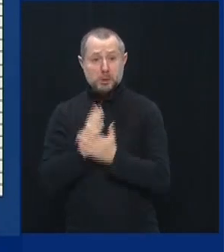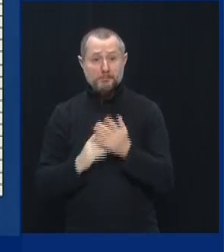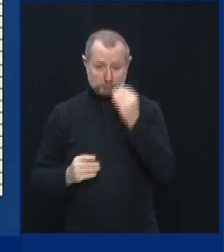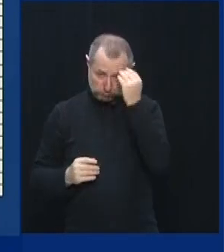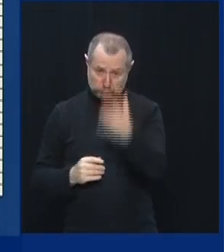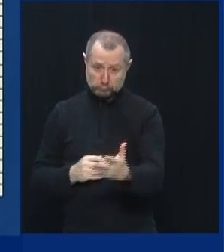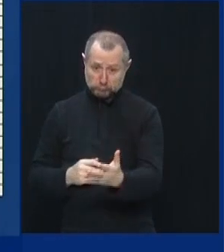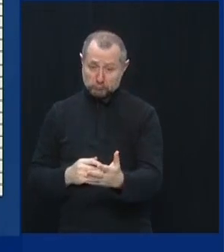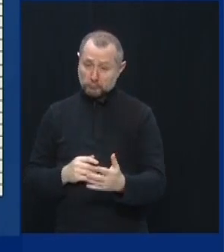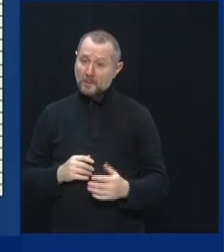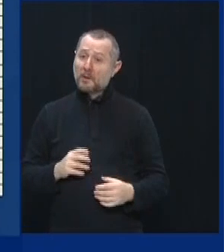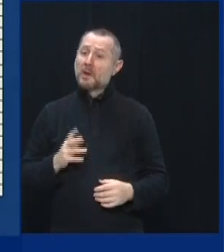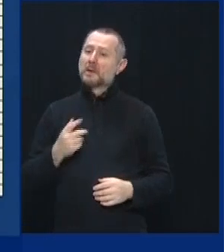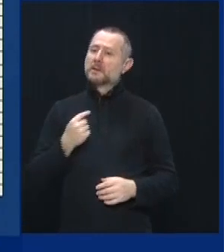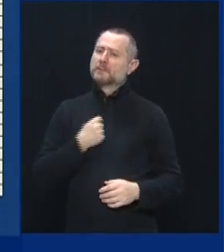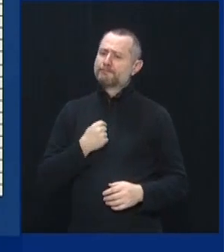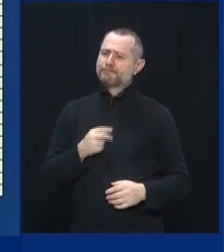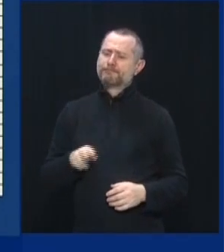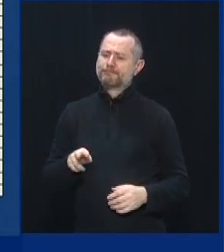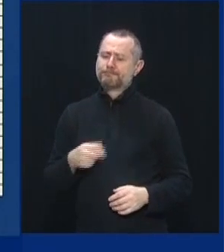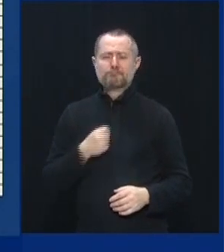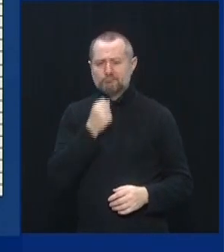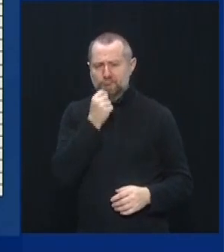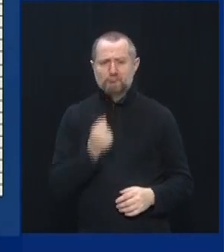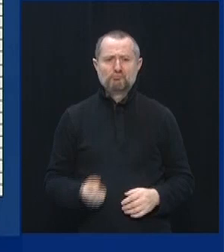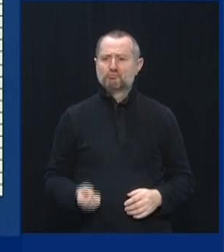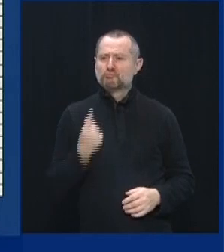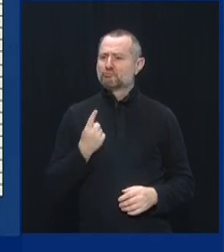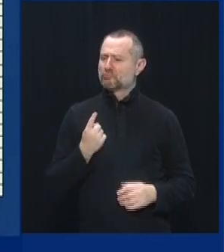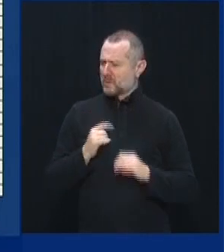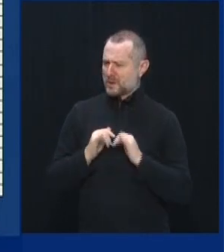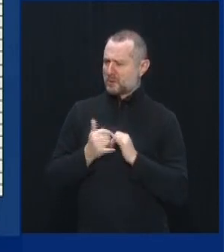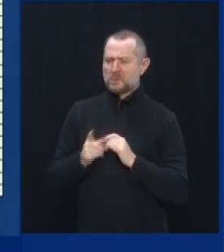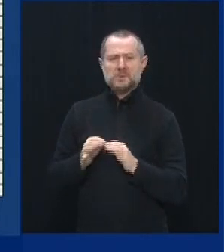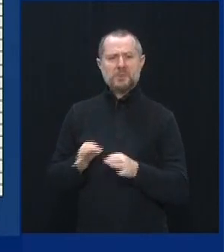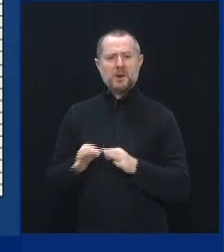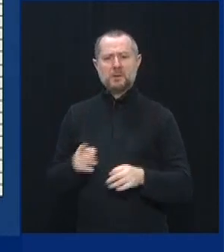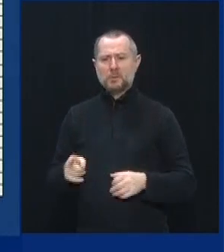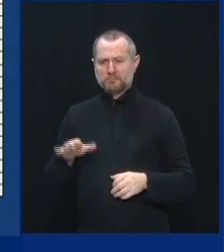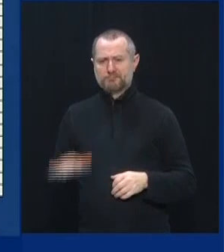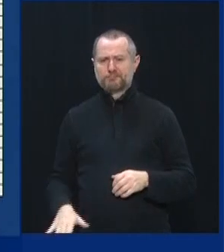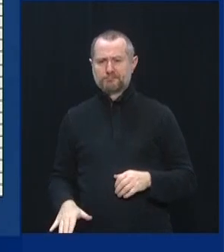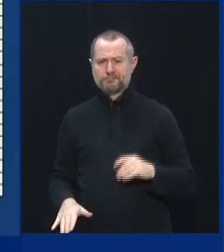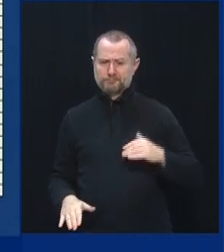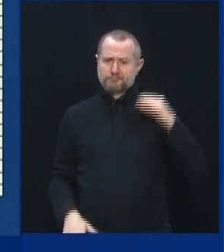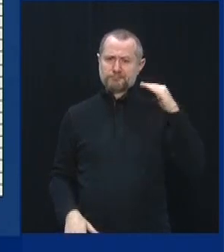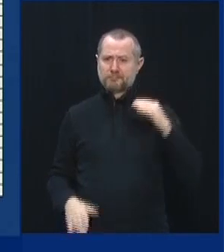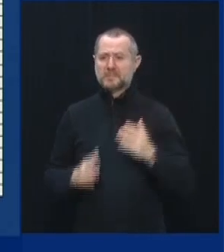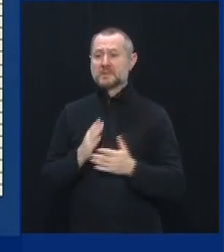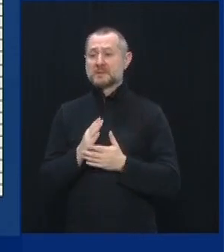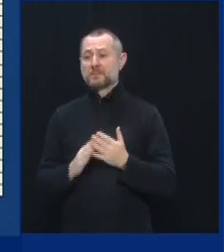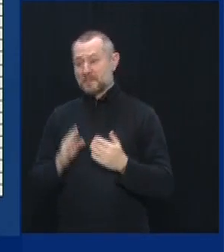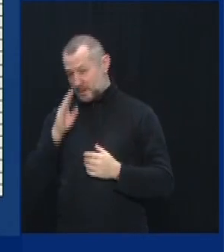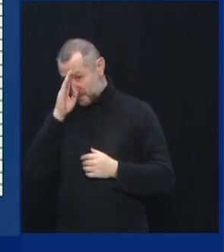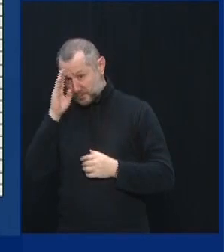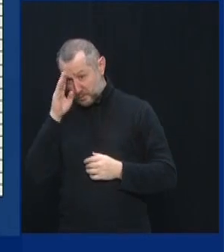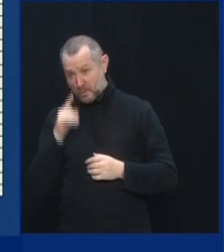WE STILL HAVE A DIFFERENTIAL AND IT'S A DRAMATIC DIFFERENTIAL,